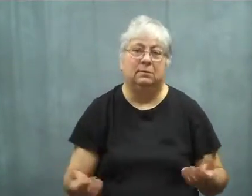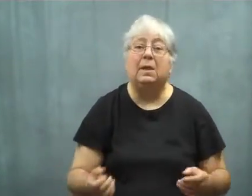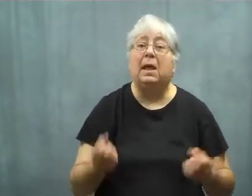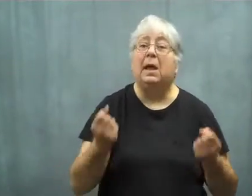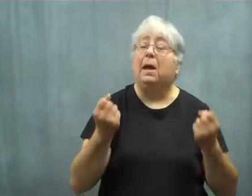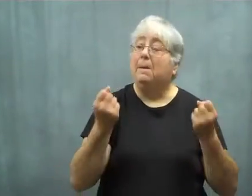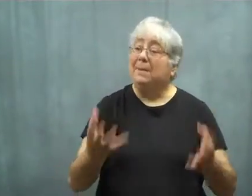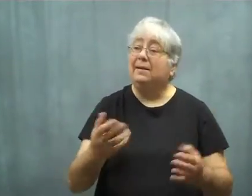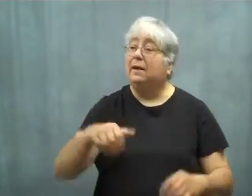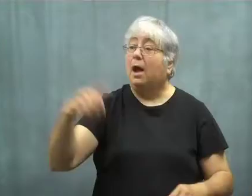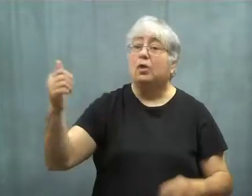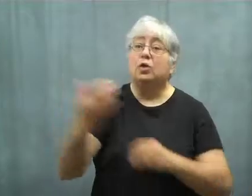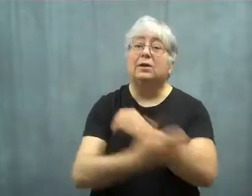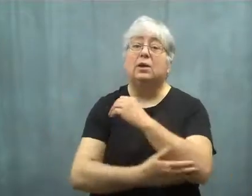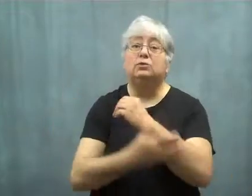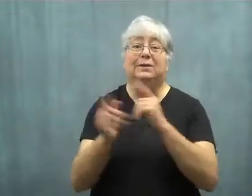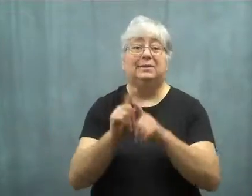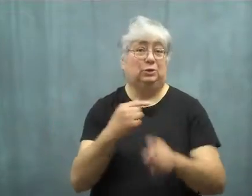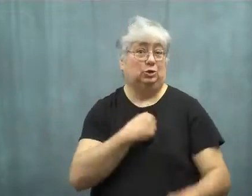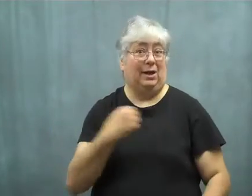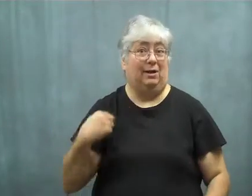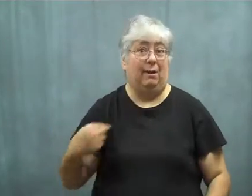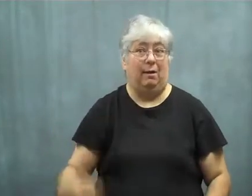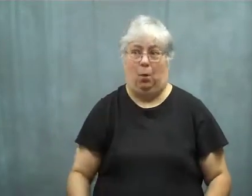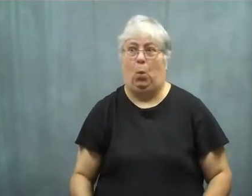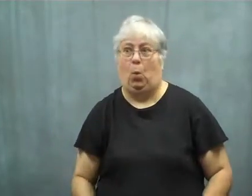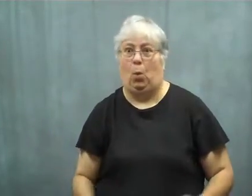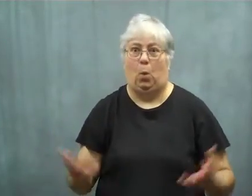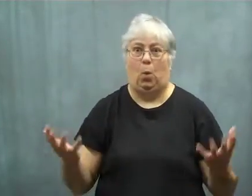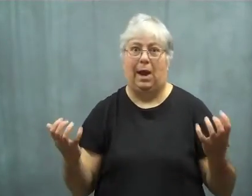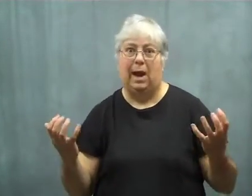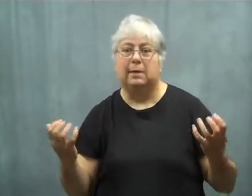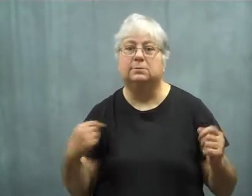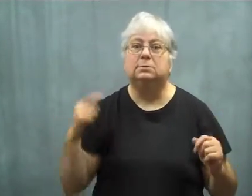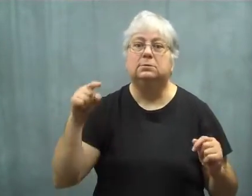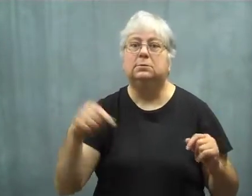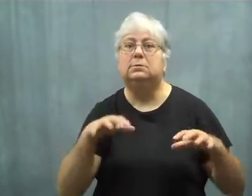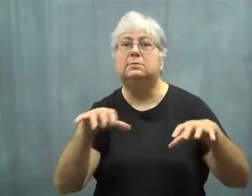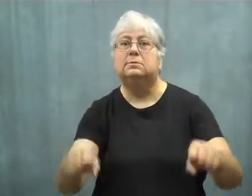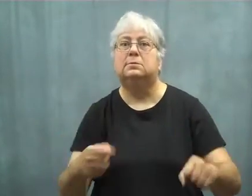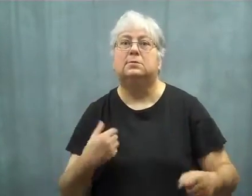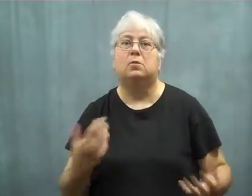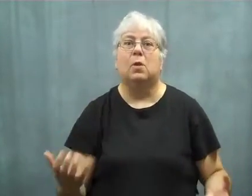Many other countries, such as China are interested in the area.